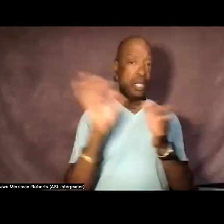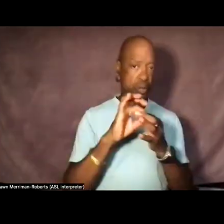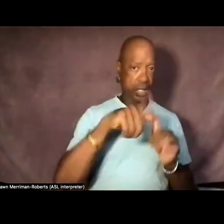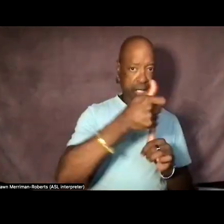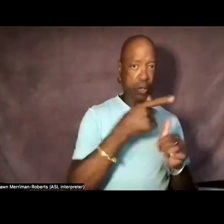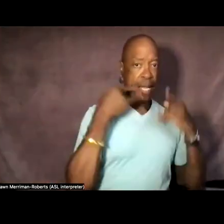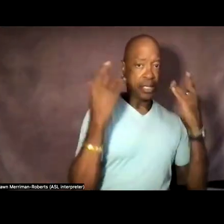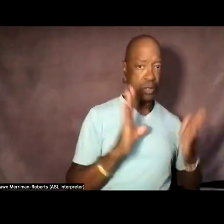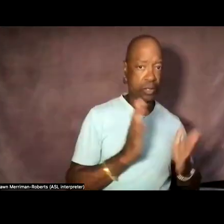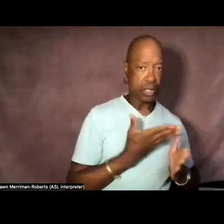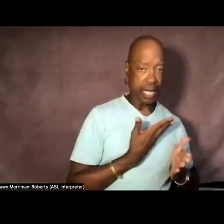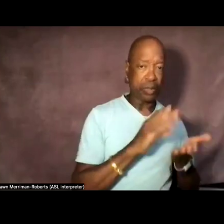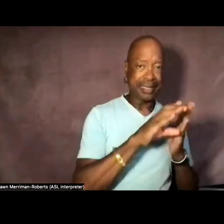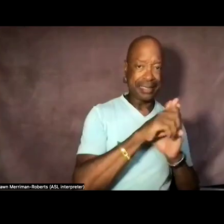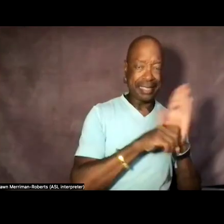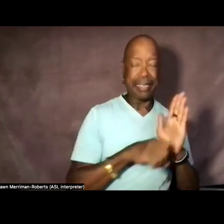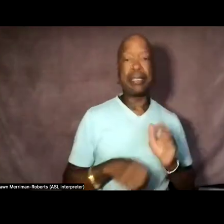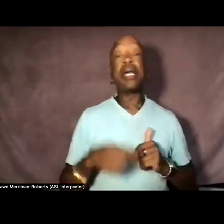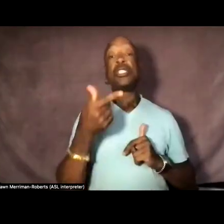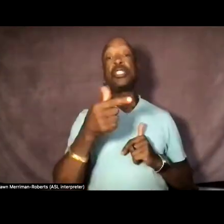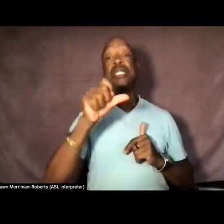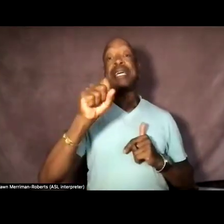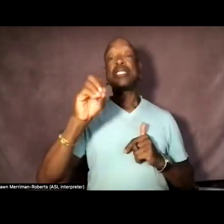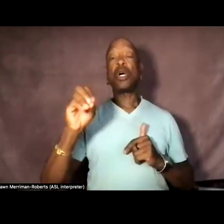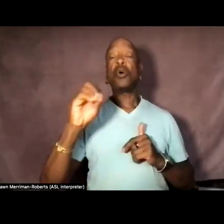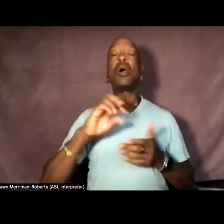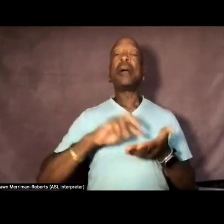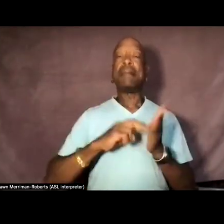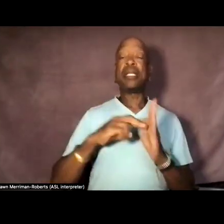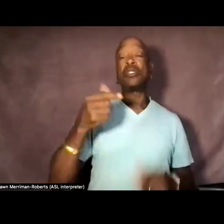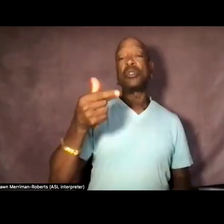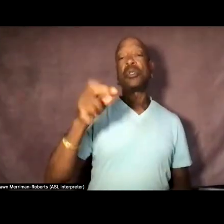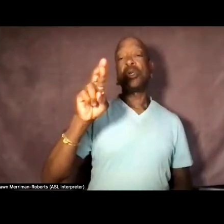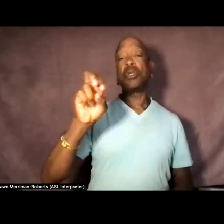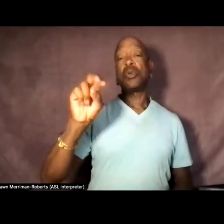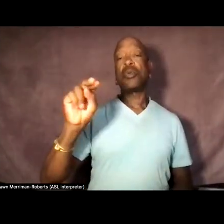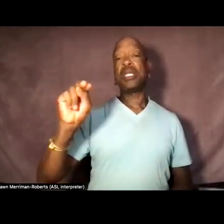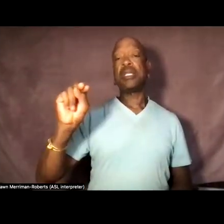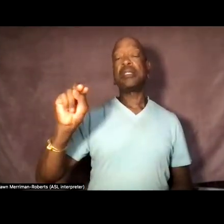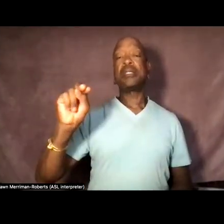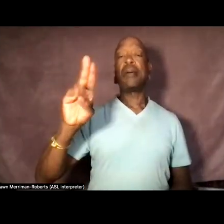community and GSO stands for Greensboro which is where we're located now looking back what we